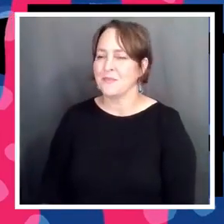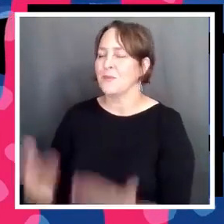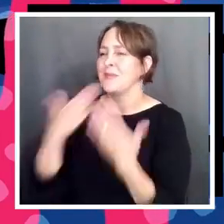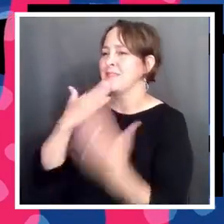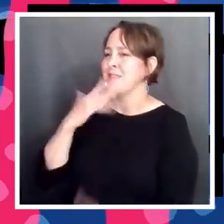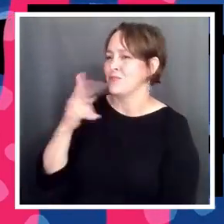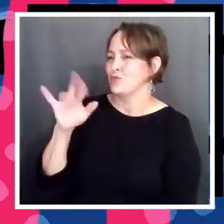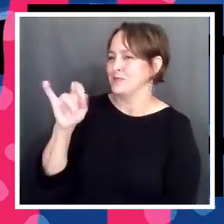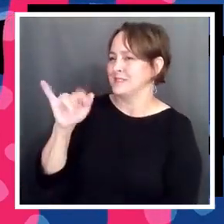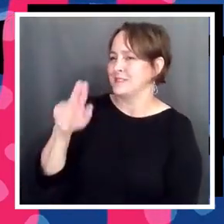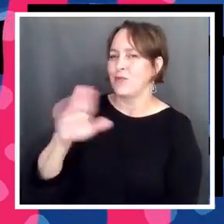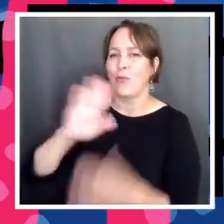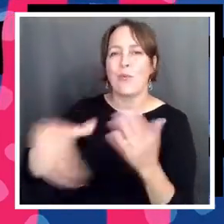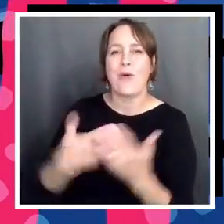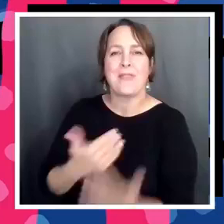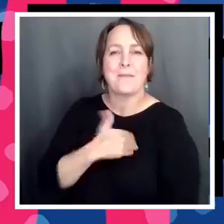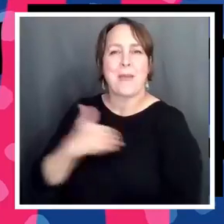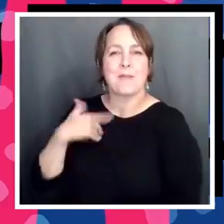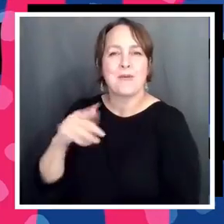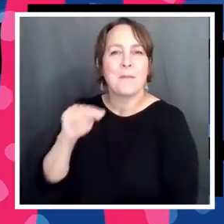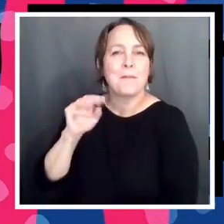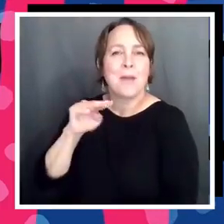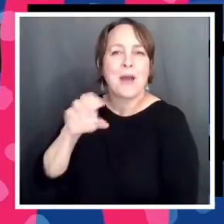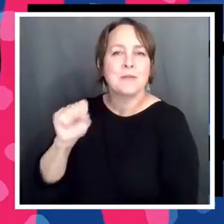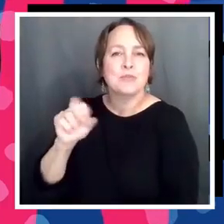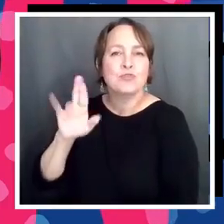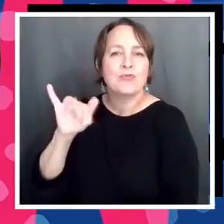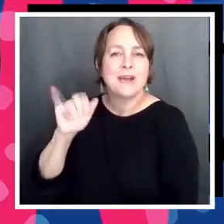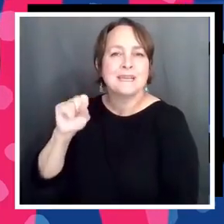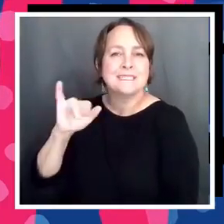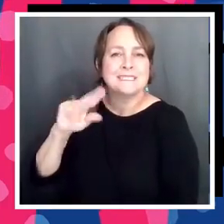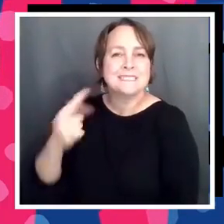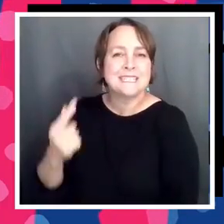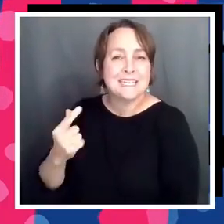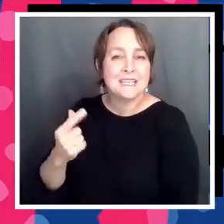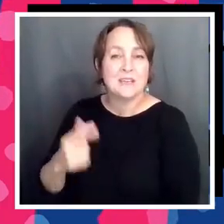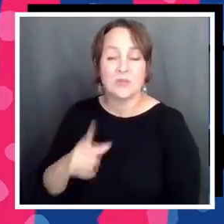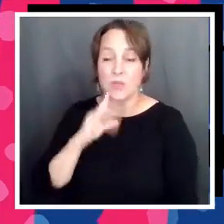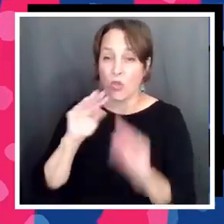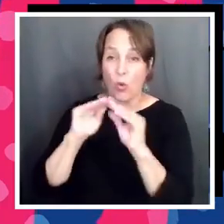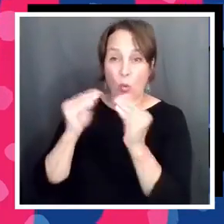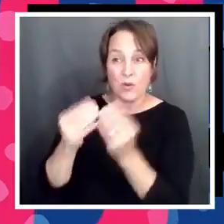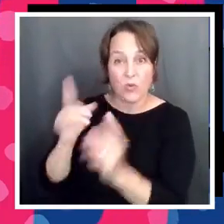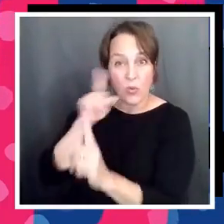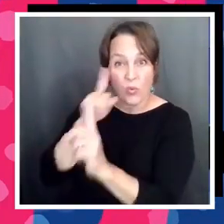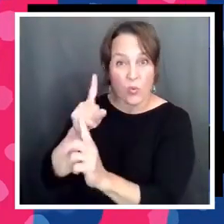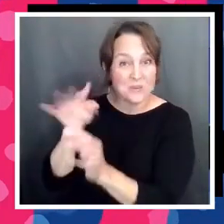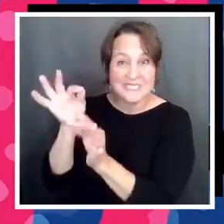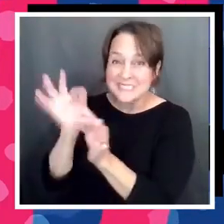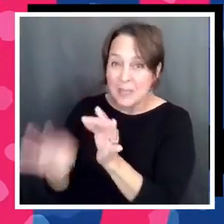WE ARE INCREDIBLY POWERFUL FORCE.